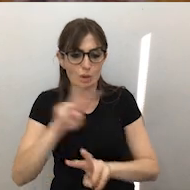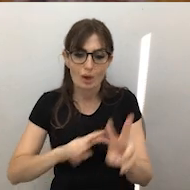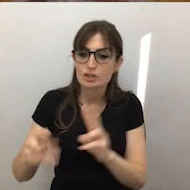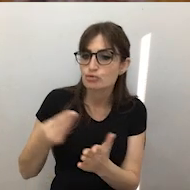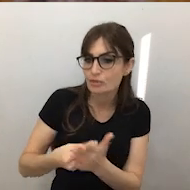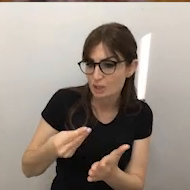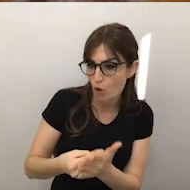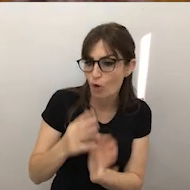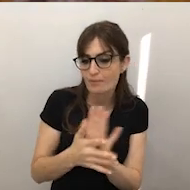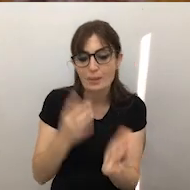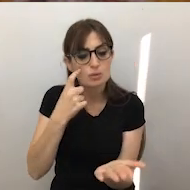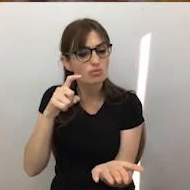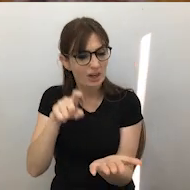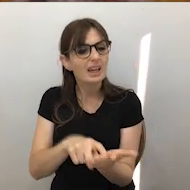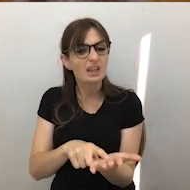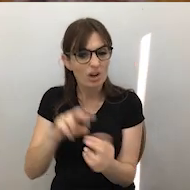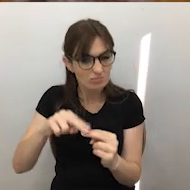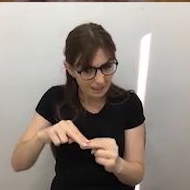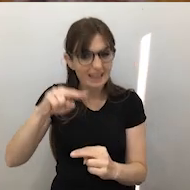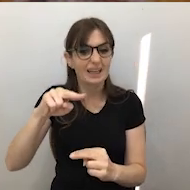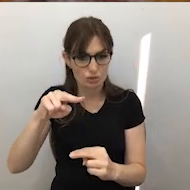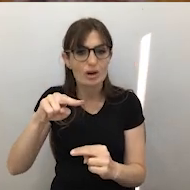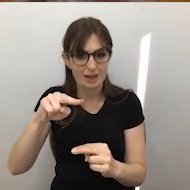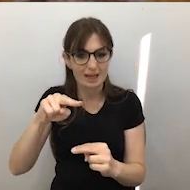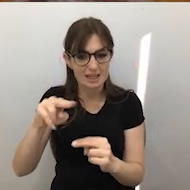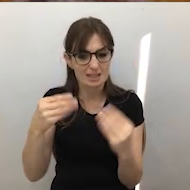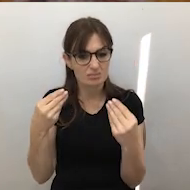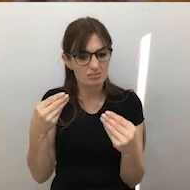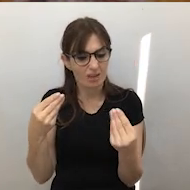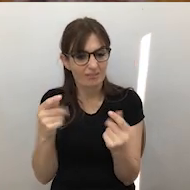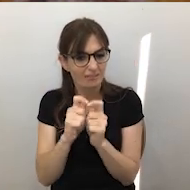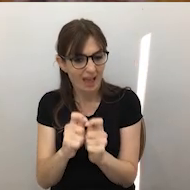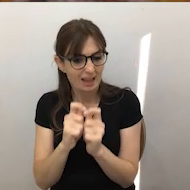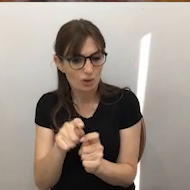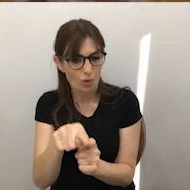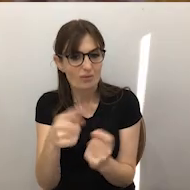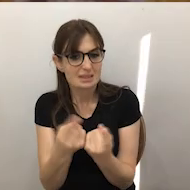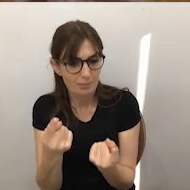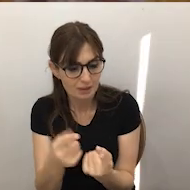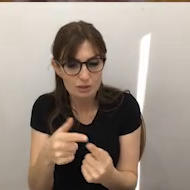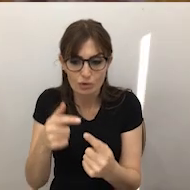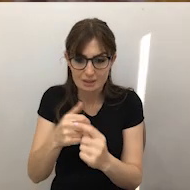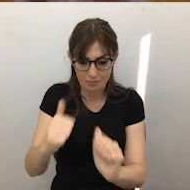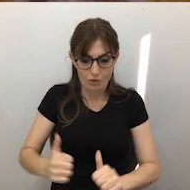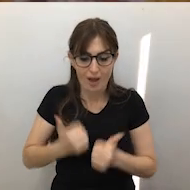This is where the organisation recognises the increase in the fair market values of an asset. For Creative Arts Limited,